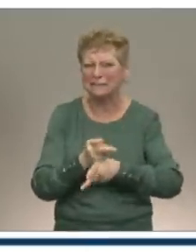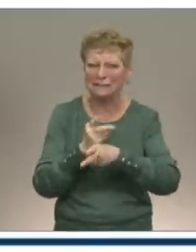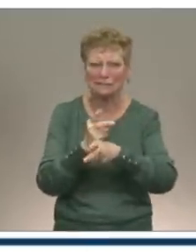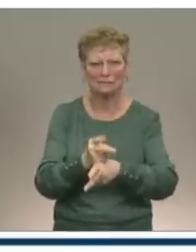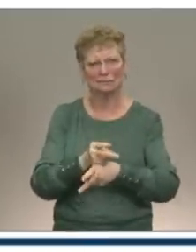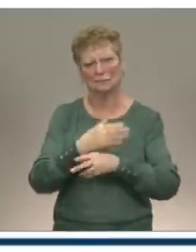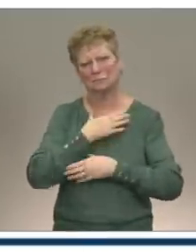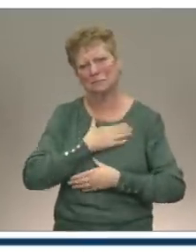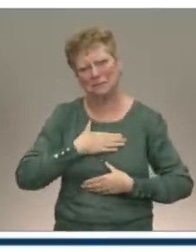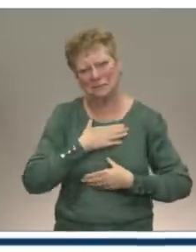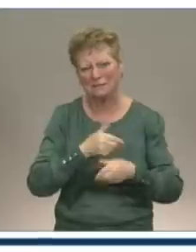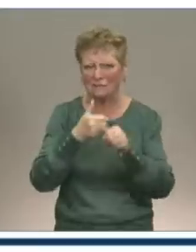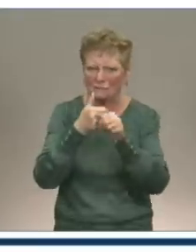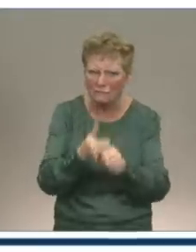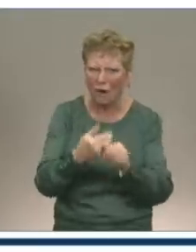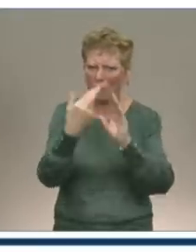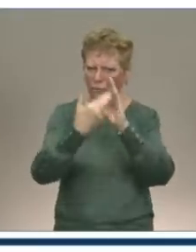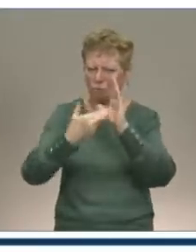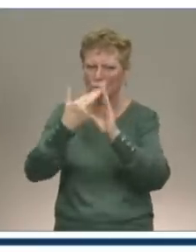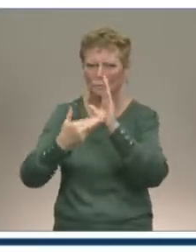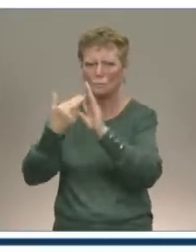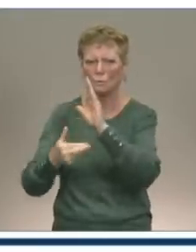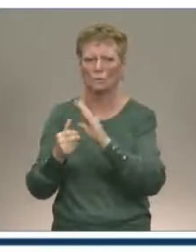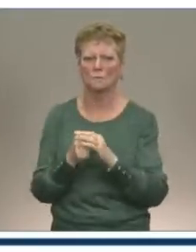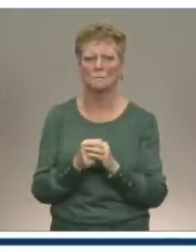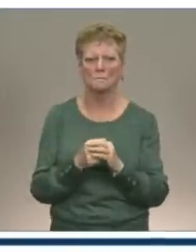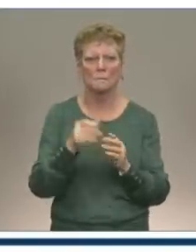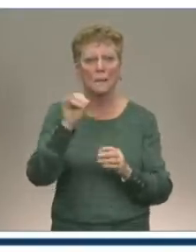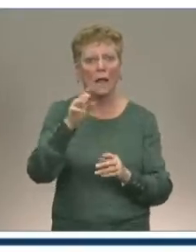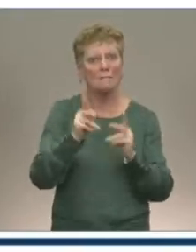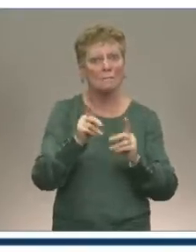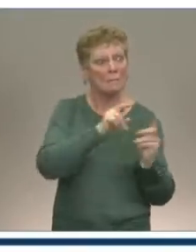if you have people coming to visit please make sure they follow the nova scotian rules